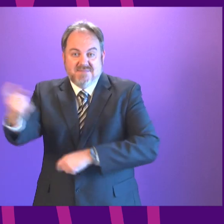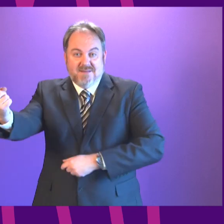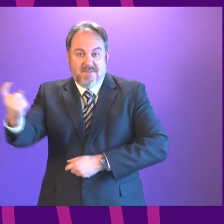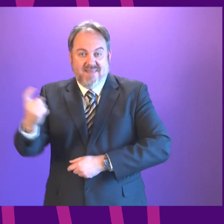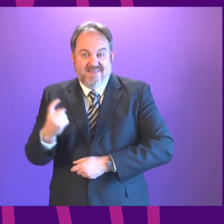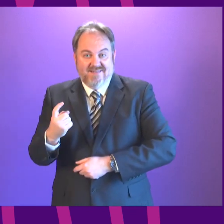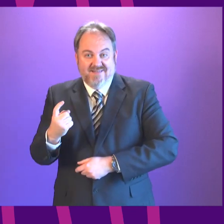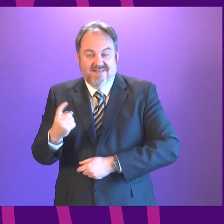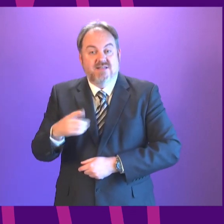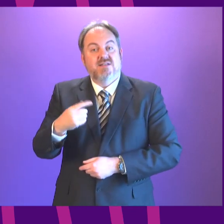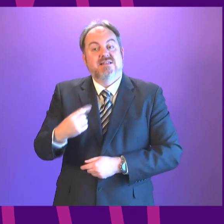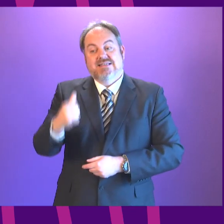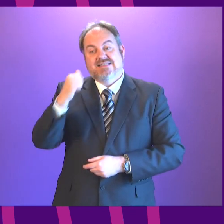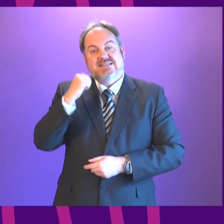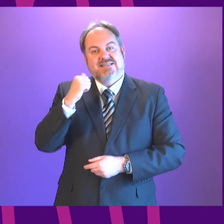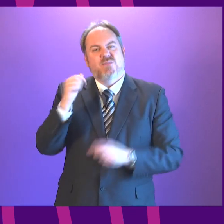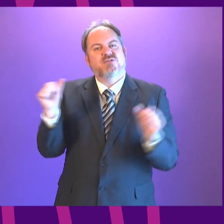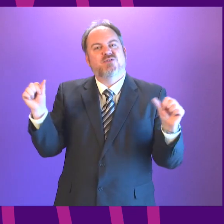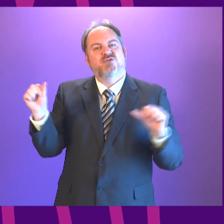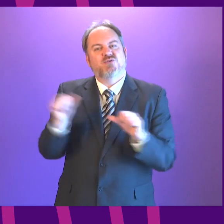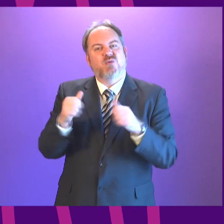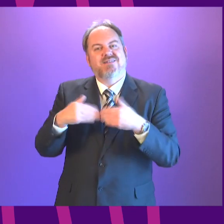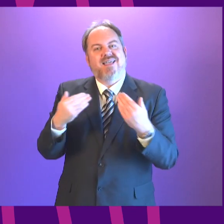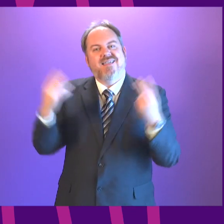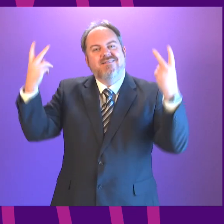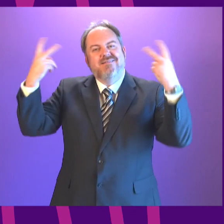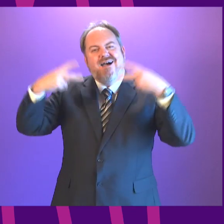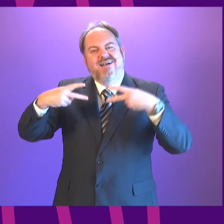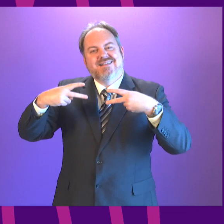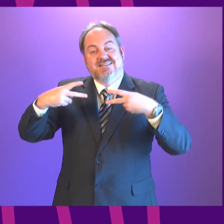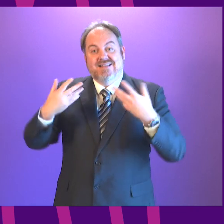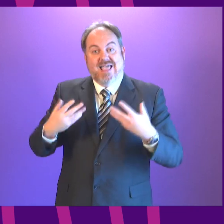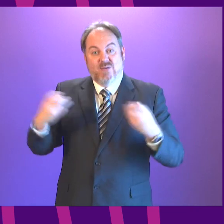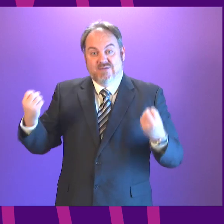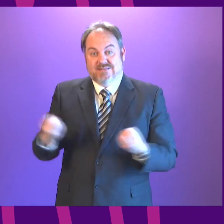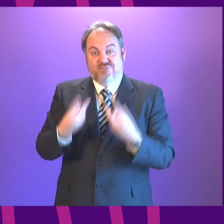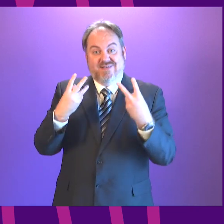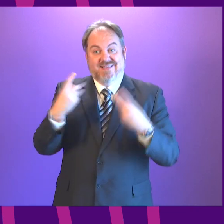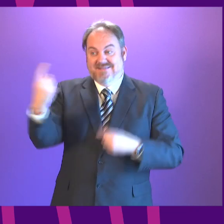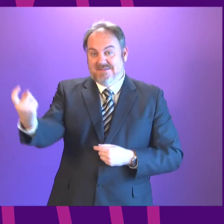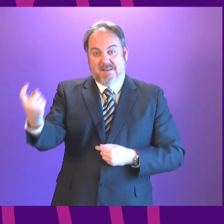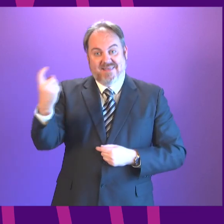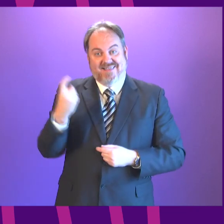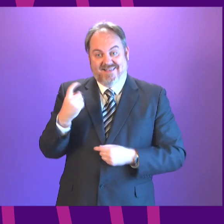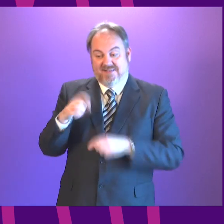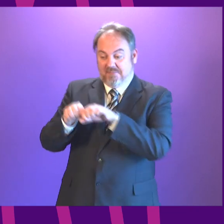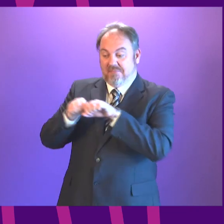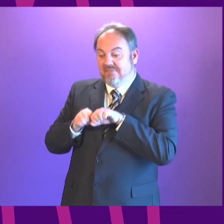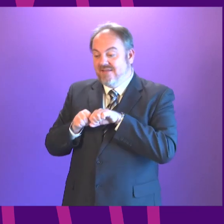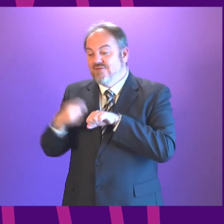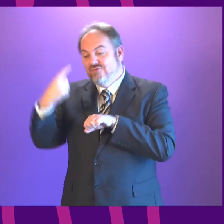of the year. From now on, the days will get longer and lighter. Spring is on its way. Let us try to hold on to that.